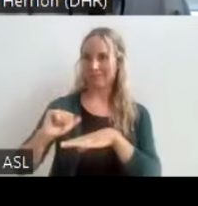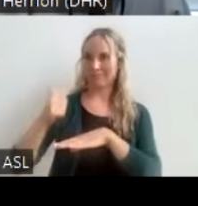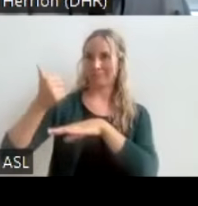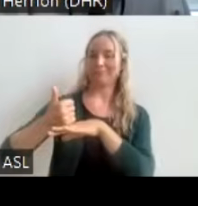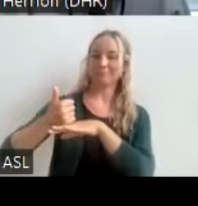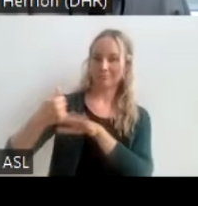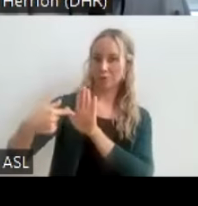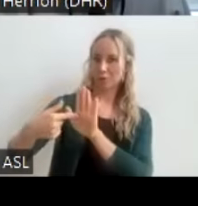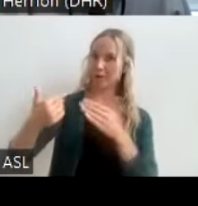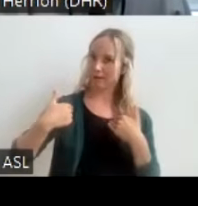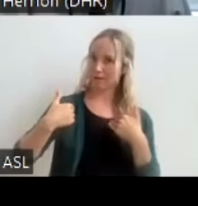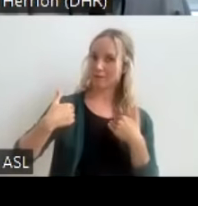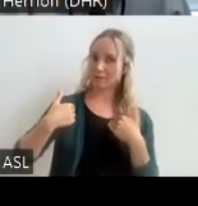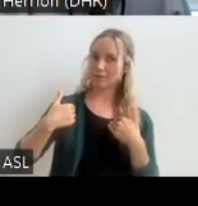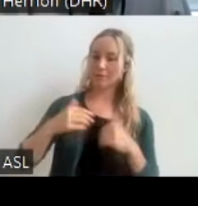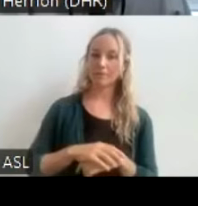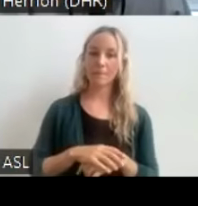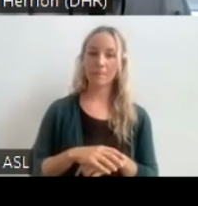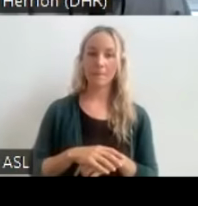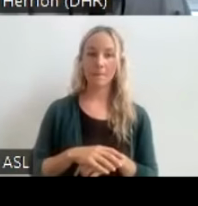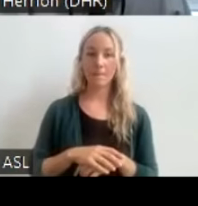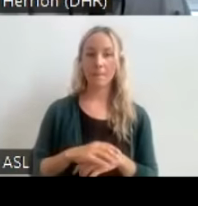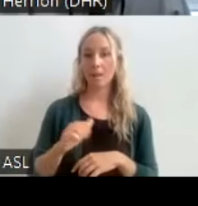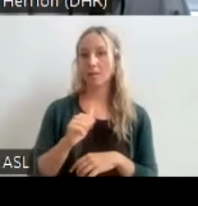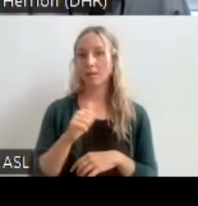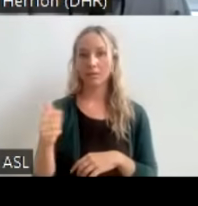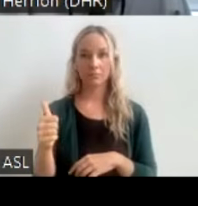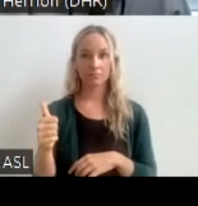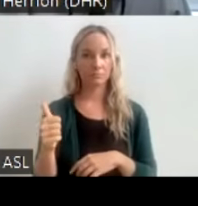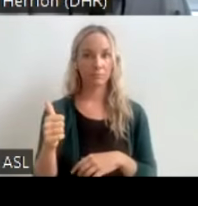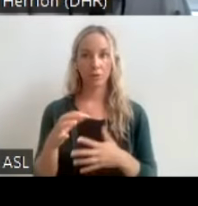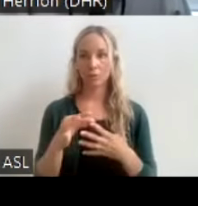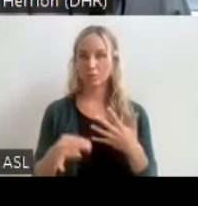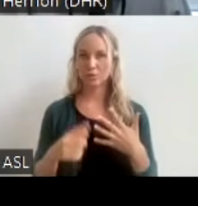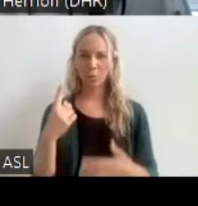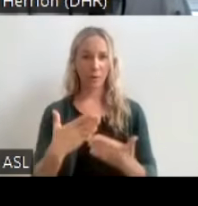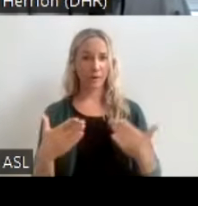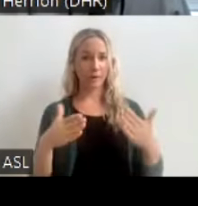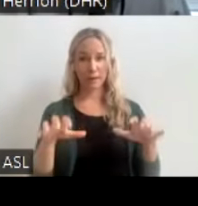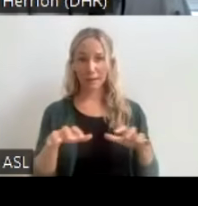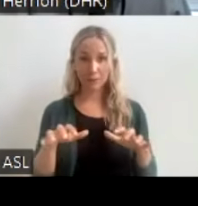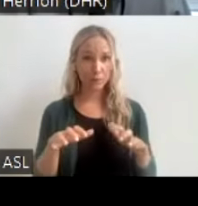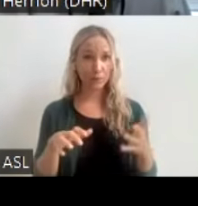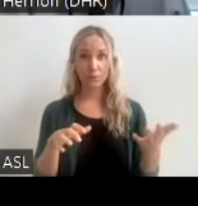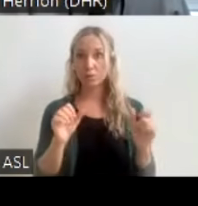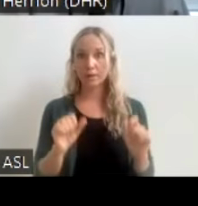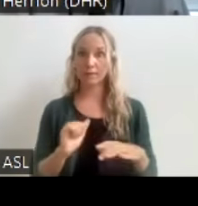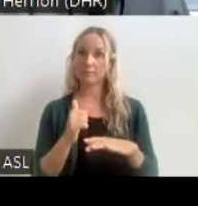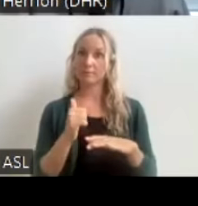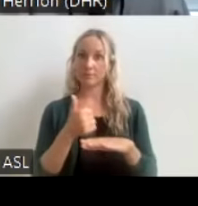with I think we had over 100 different businesses around the state, which actually did make their facilities